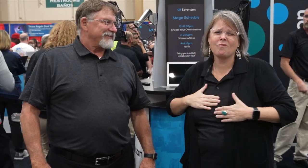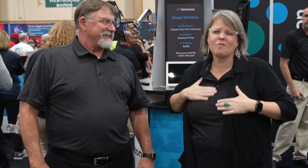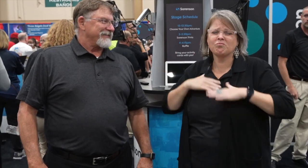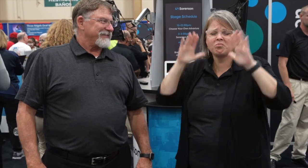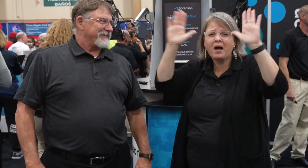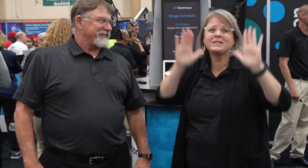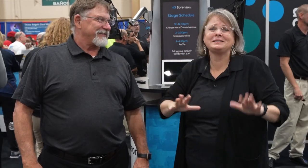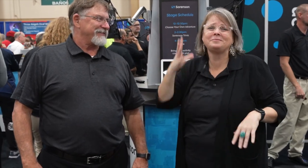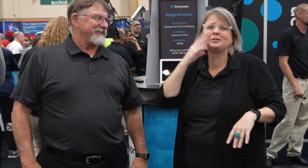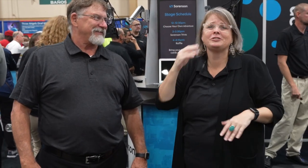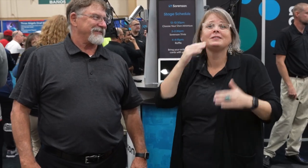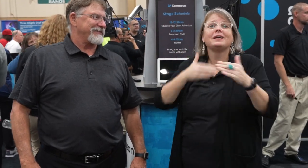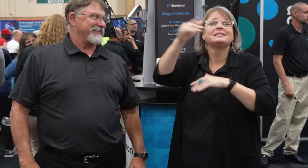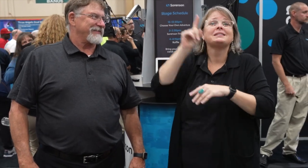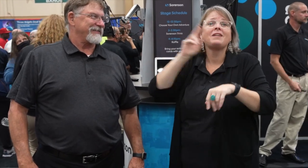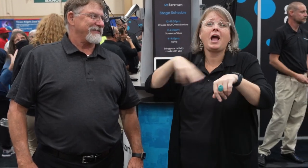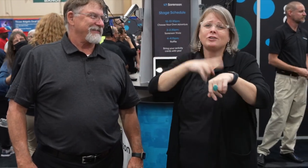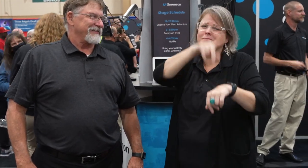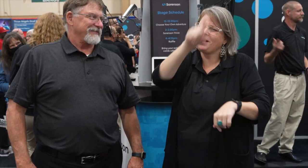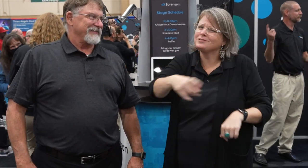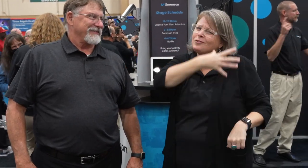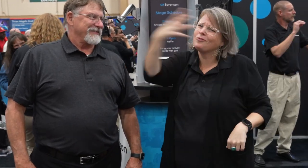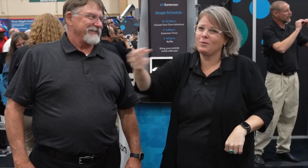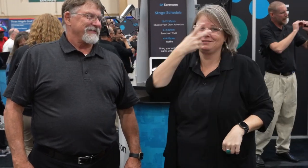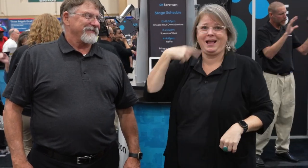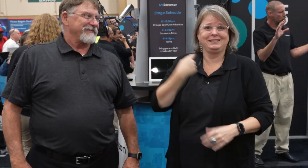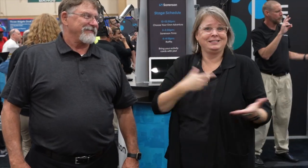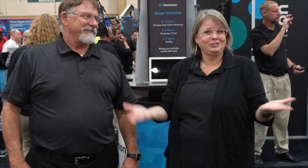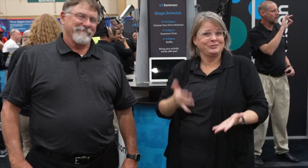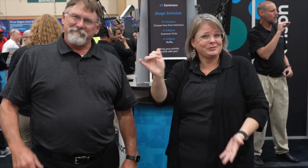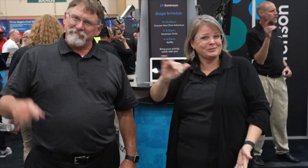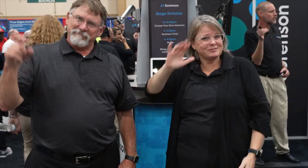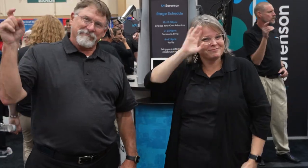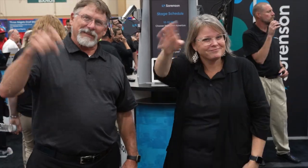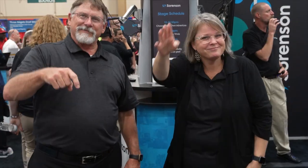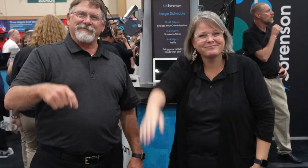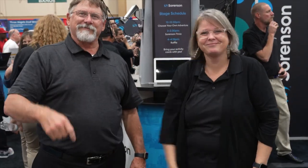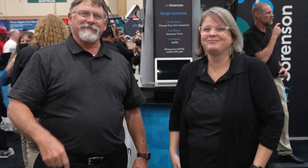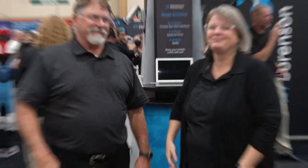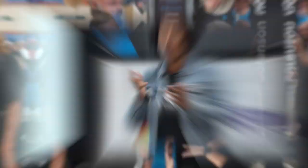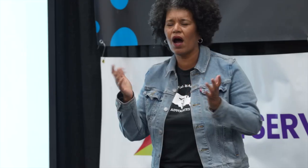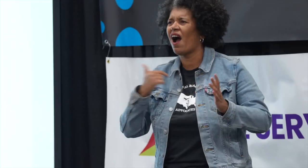We are really enjoying it, it has been a wonderful experience. You must go to the next DeafNation. Come see us, too!